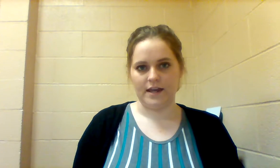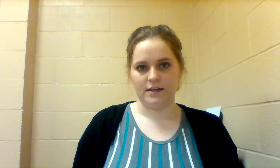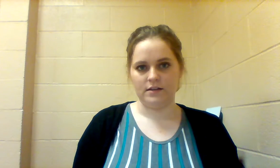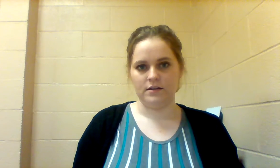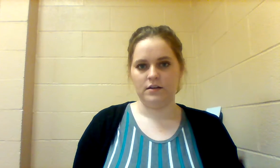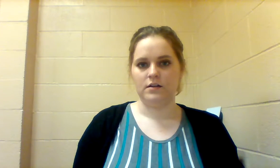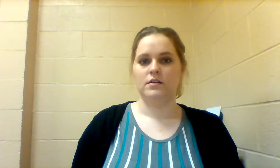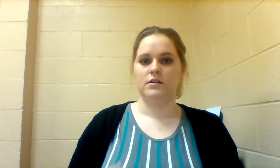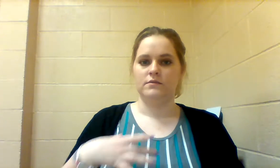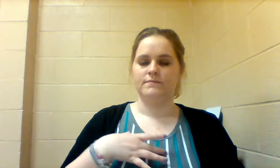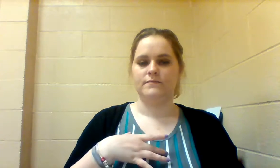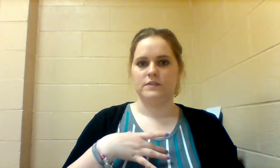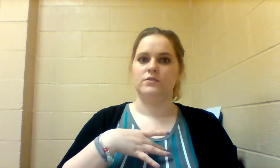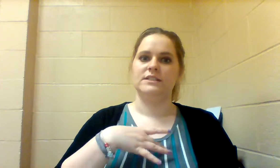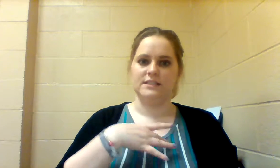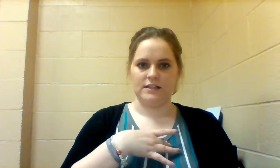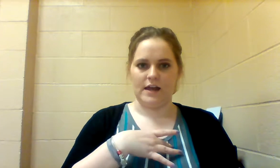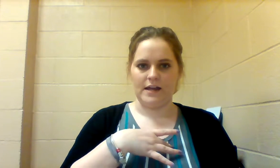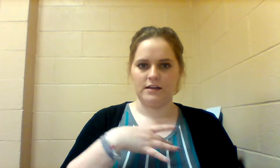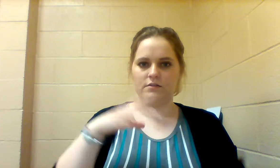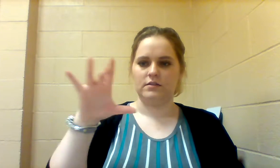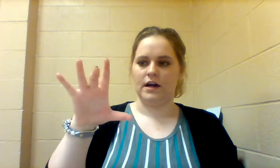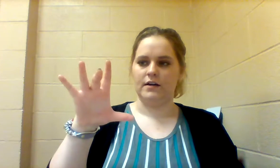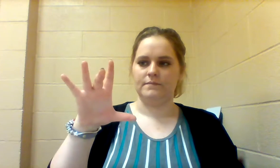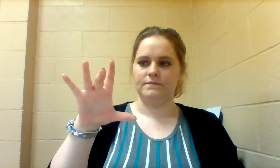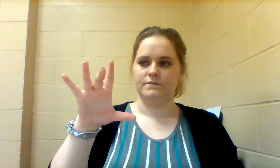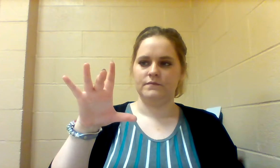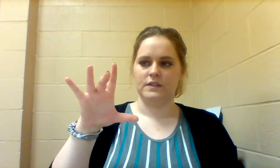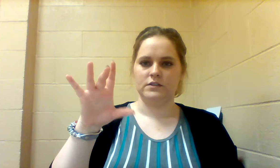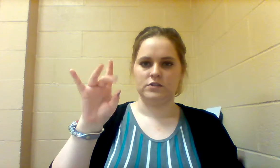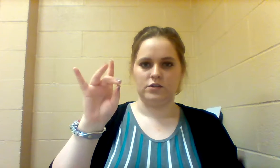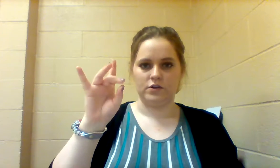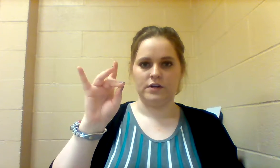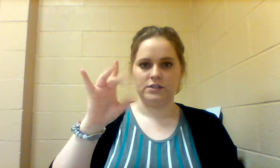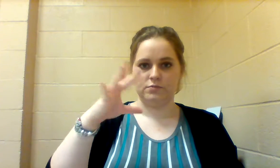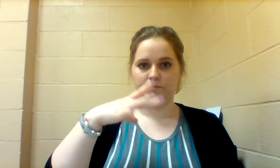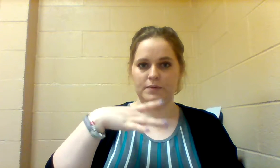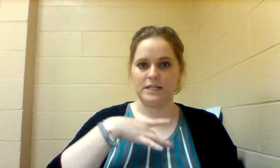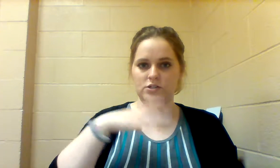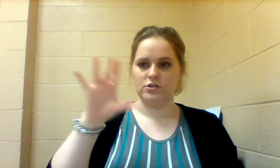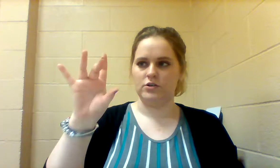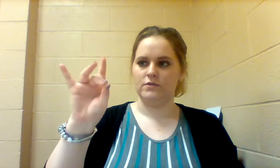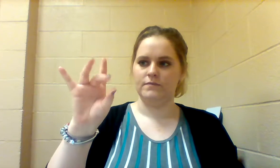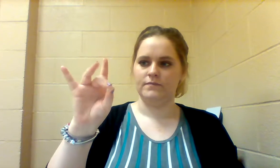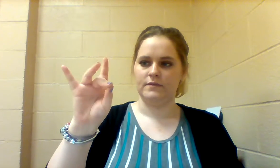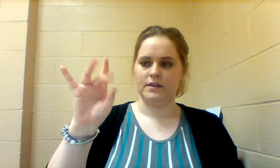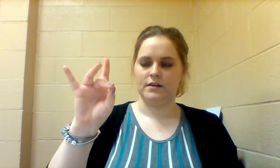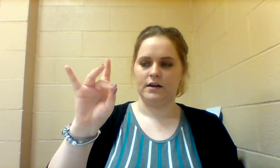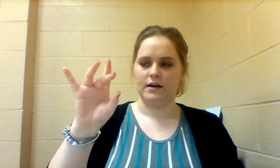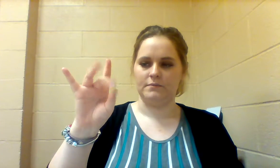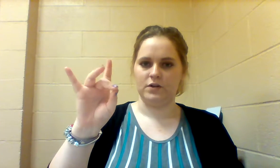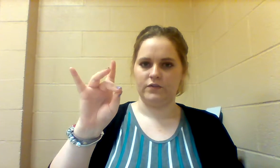so this is LIKE you're going to pinch your middle